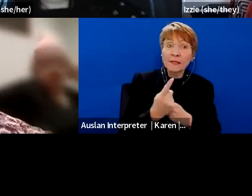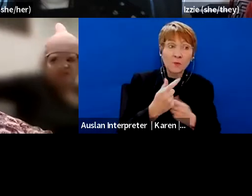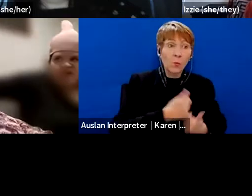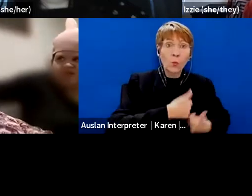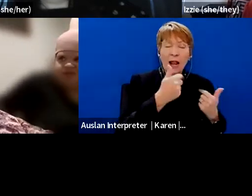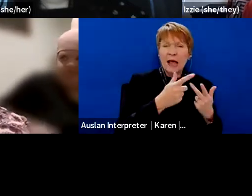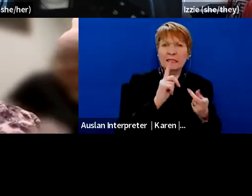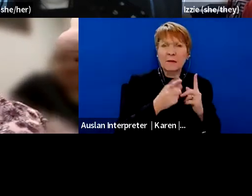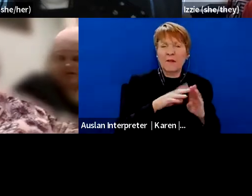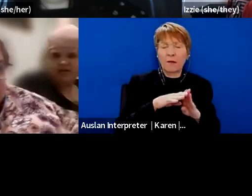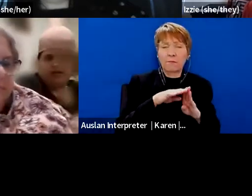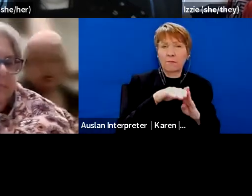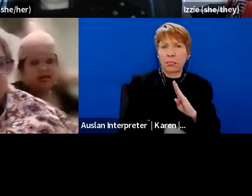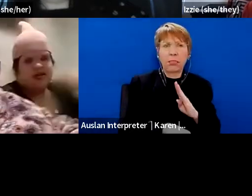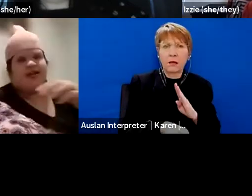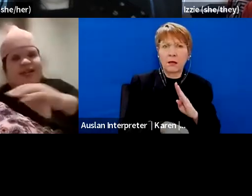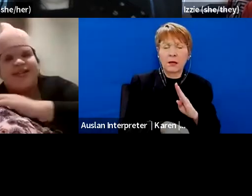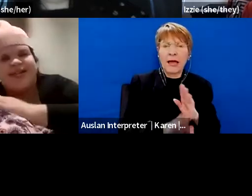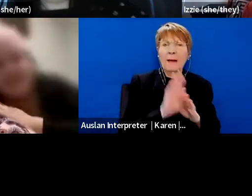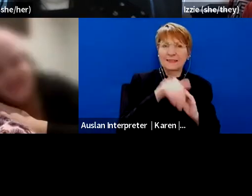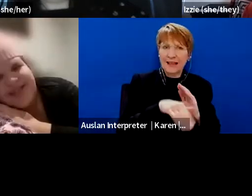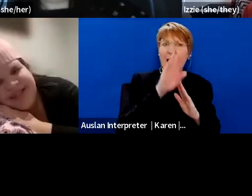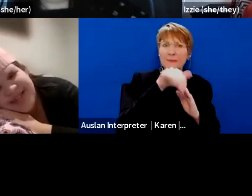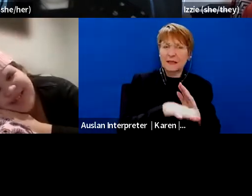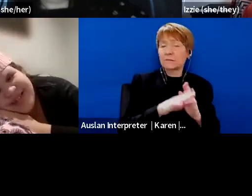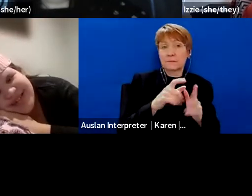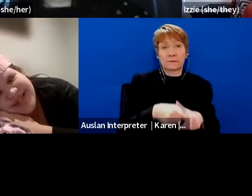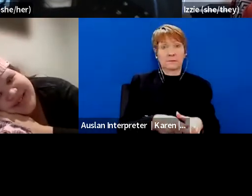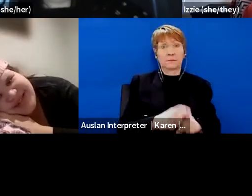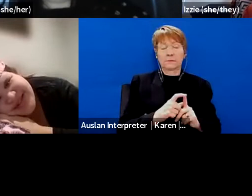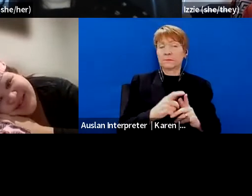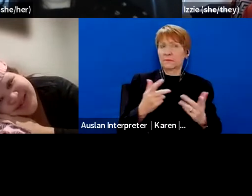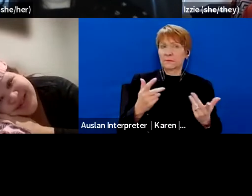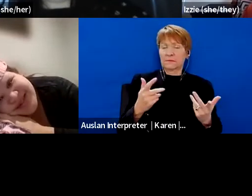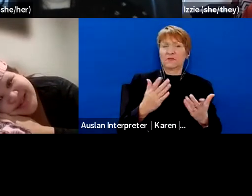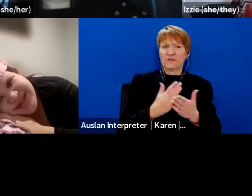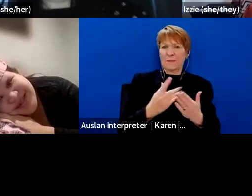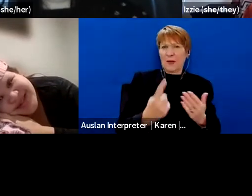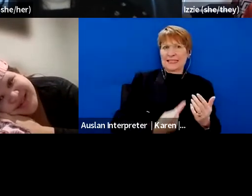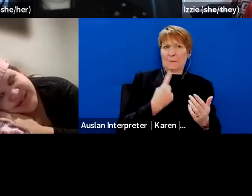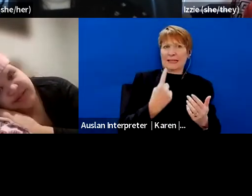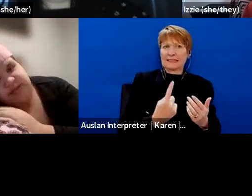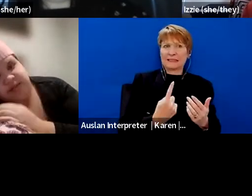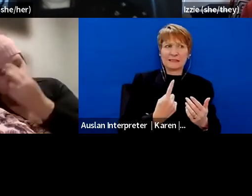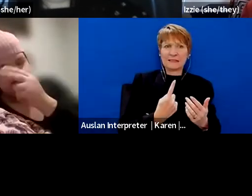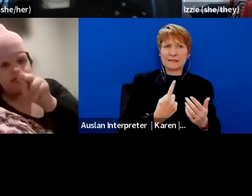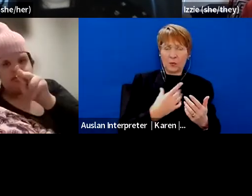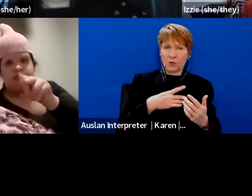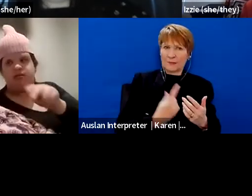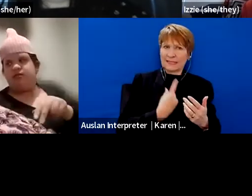and other times you're not. And that can really take away from the autonomy and sort of independence that individuals have.